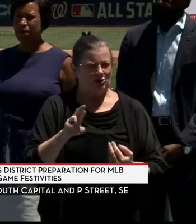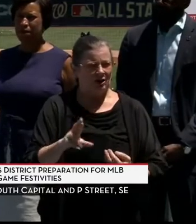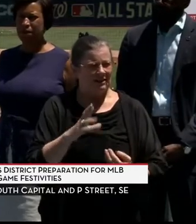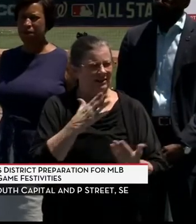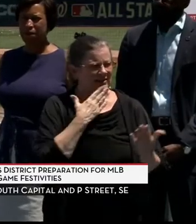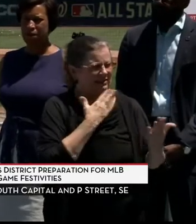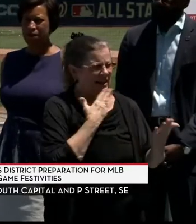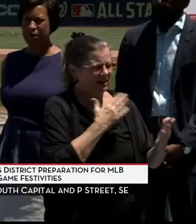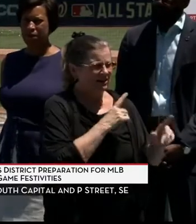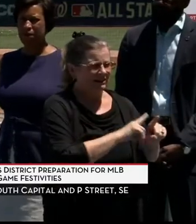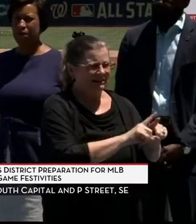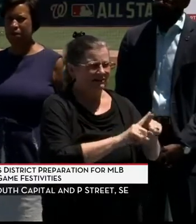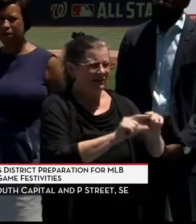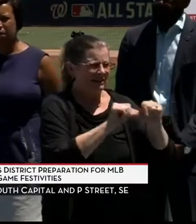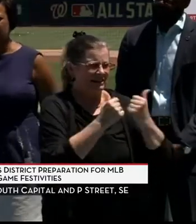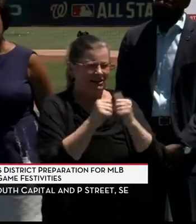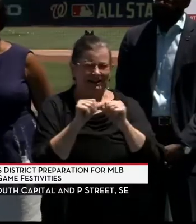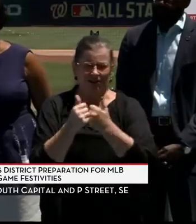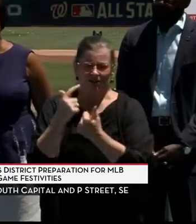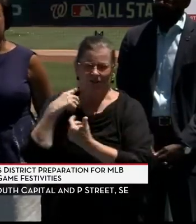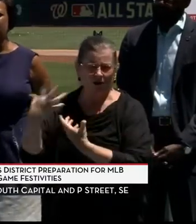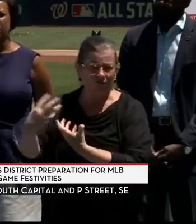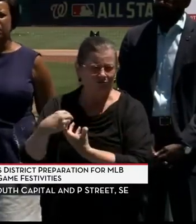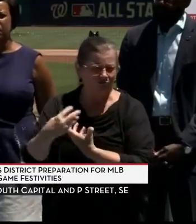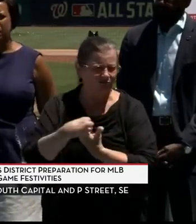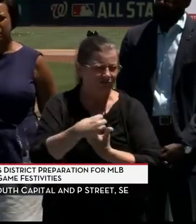INVOLVED THE LAST YEAR IN THE PLANNING PROCESS AND WE LOOK